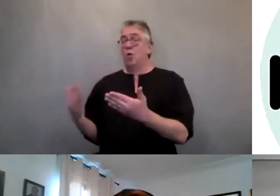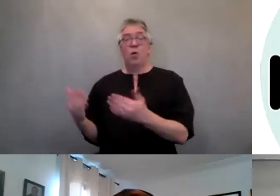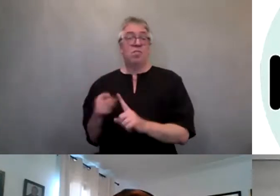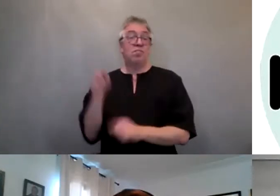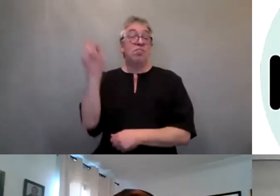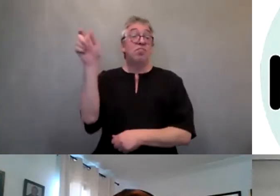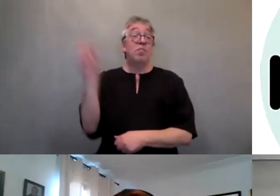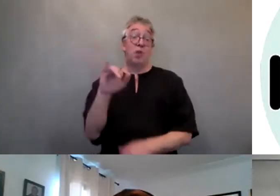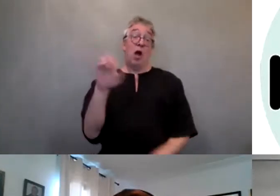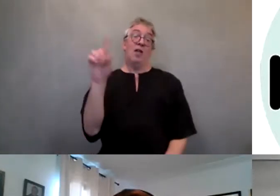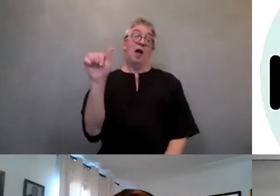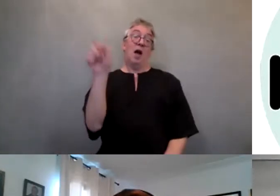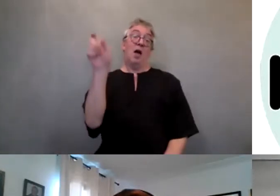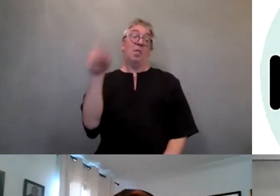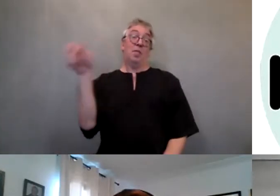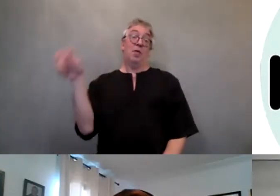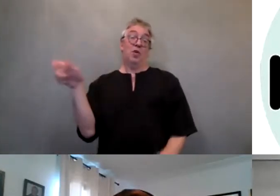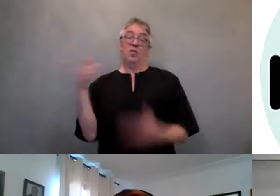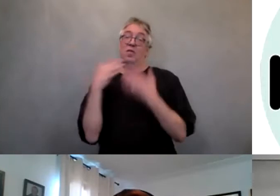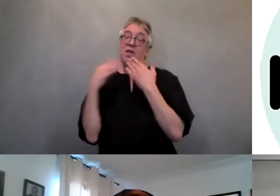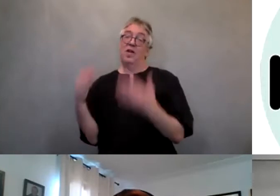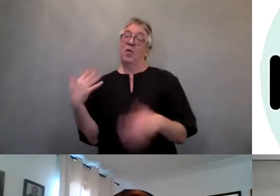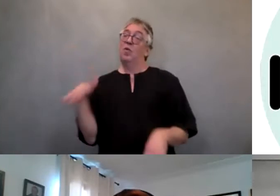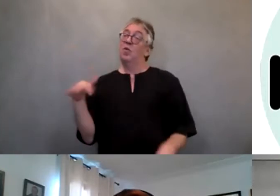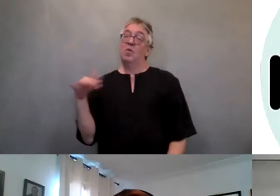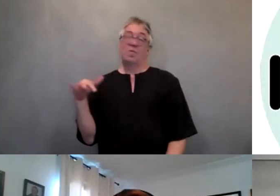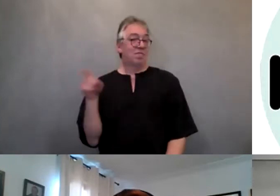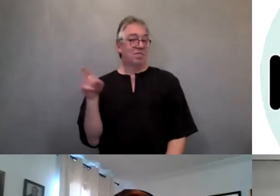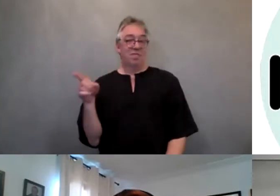thank all who helped us, especially